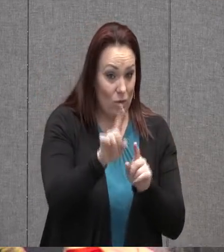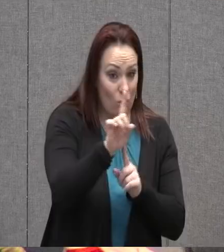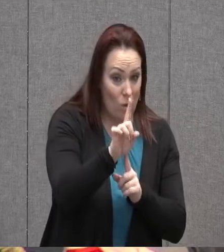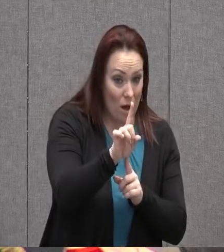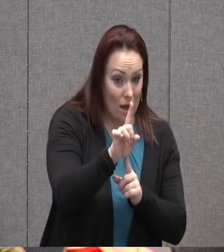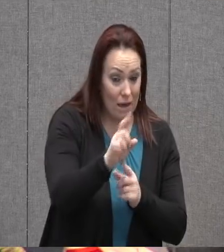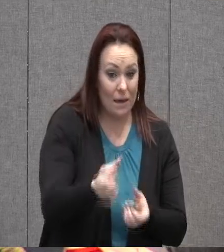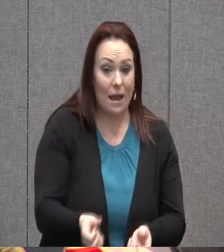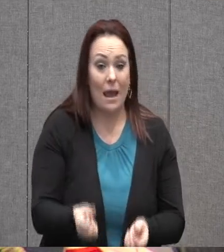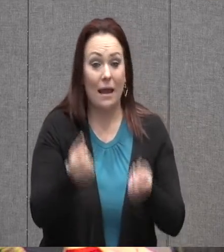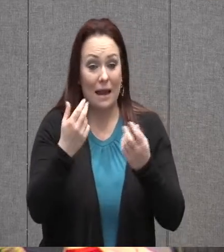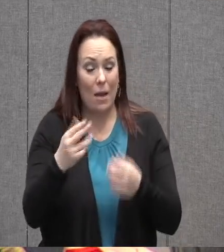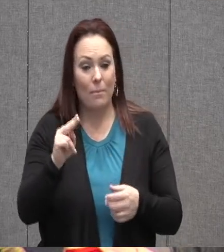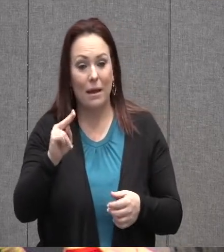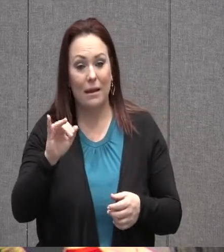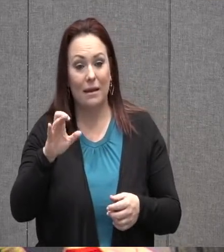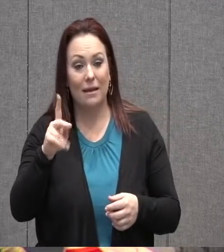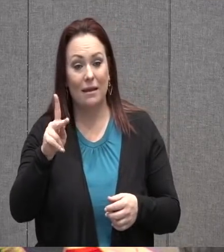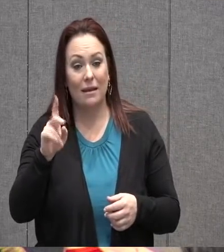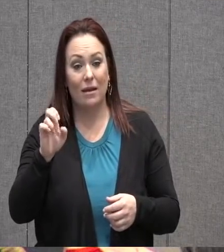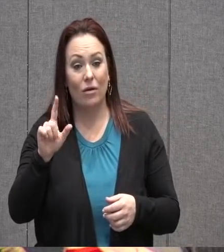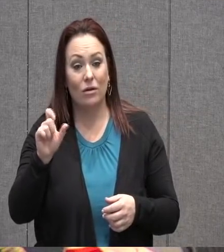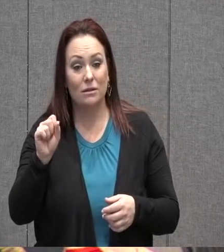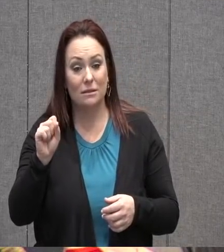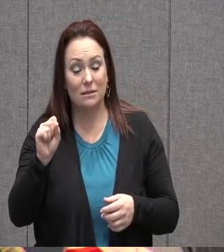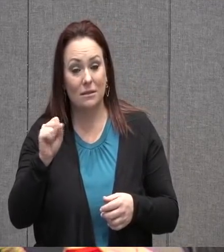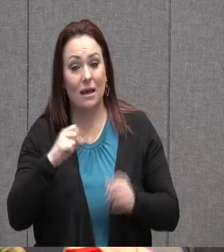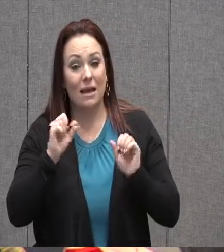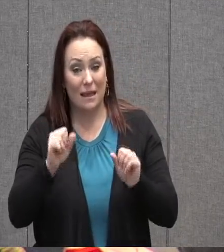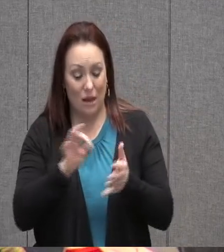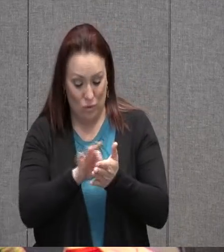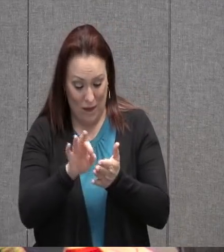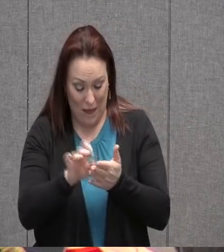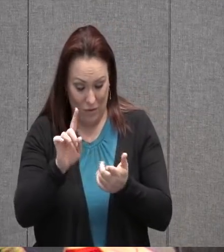How many nickels would it count, could you count to get to 25?